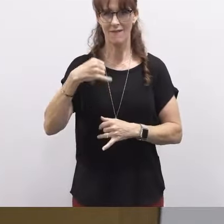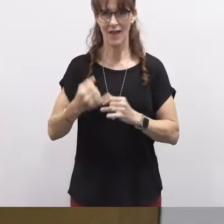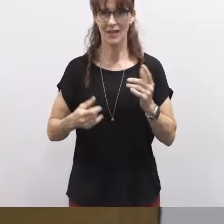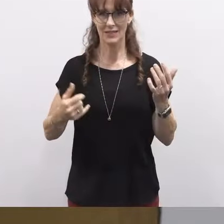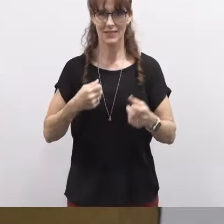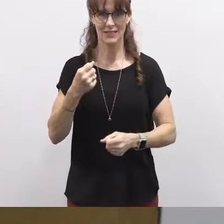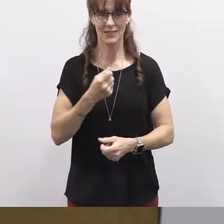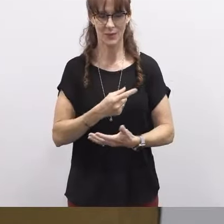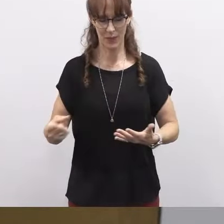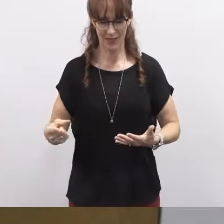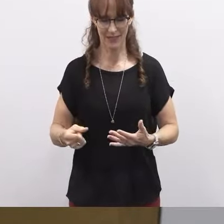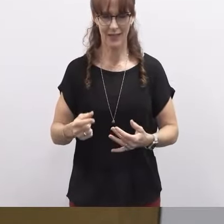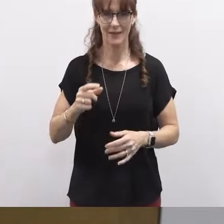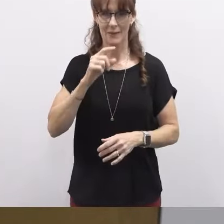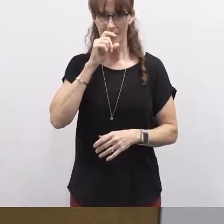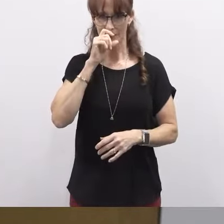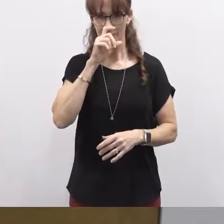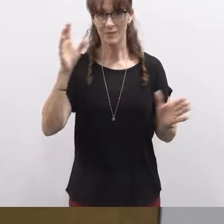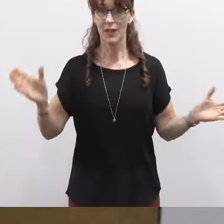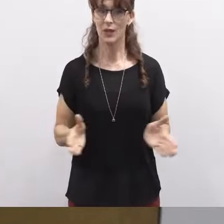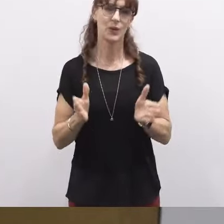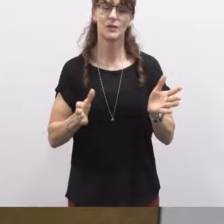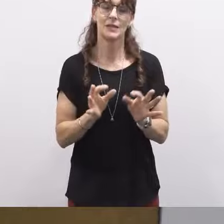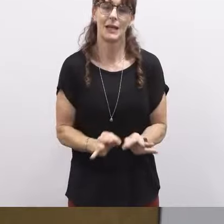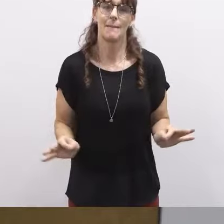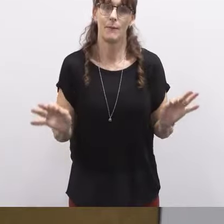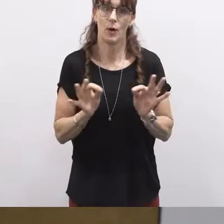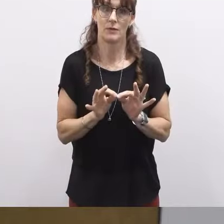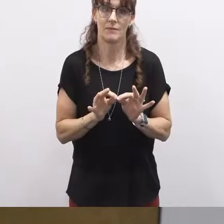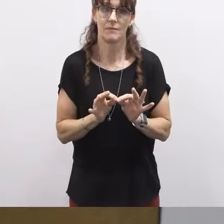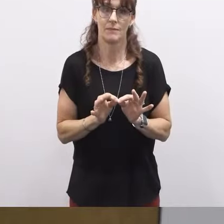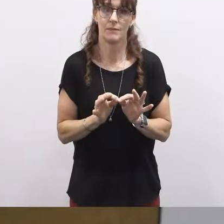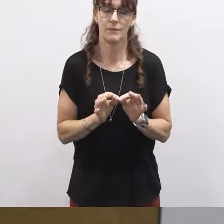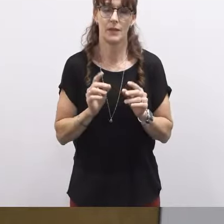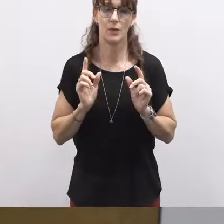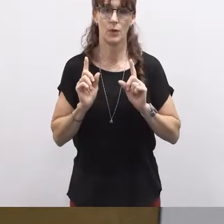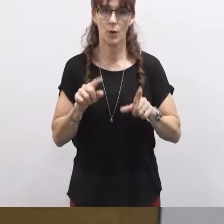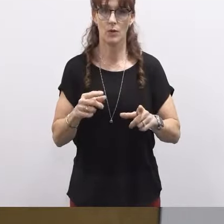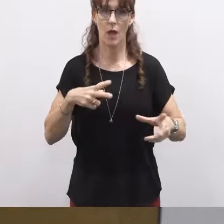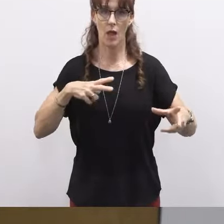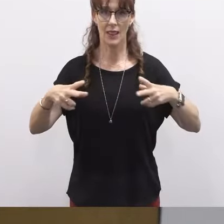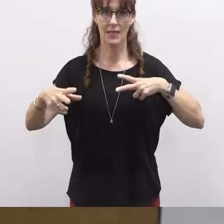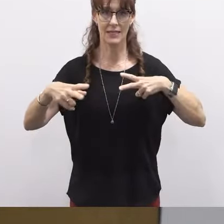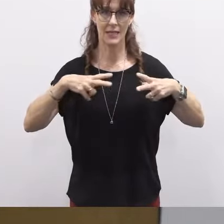And last but not least. And this is an important one. We're going into the holidays.